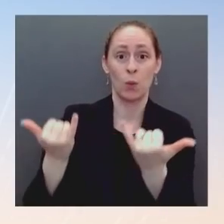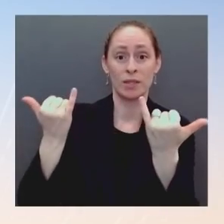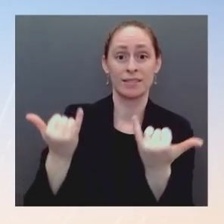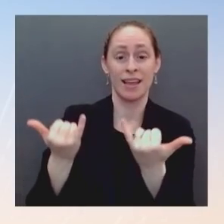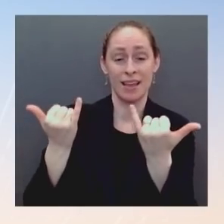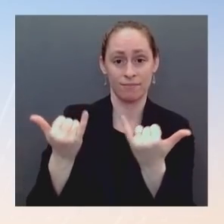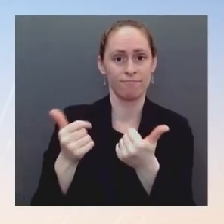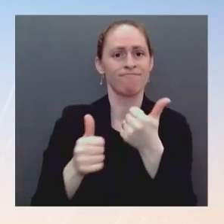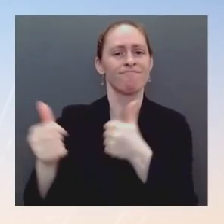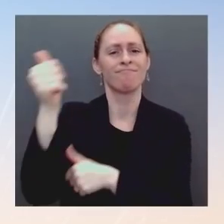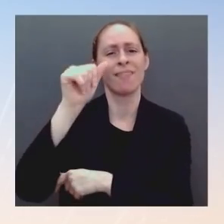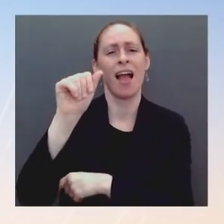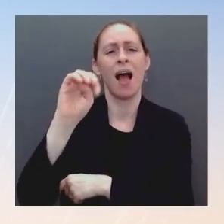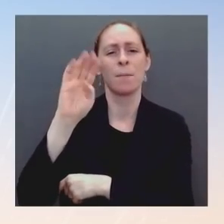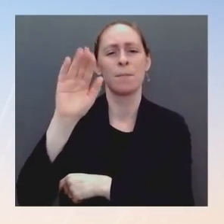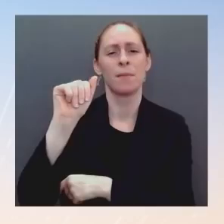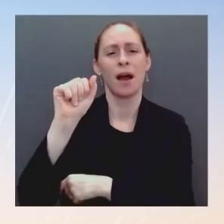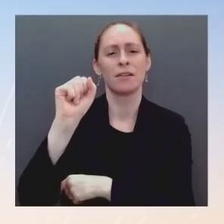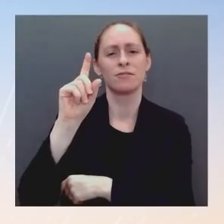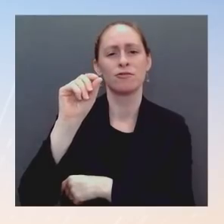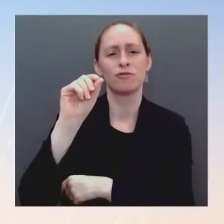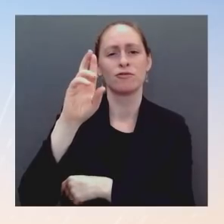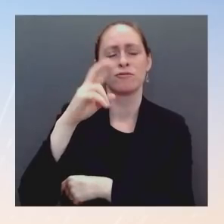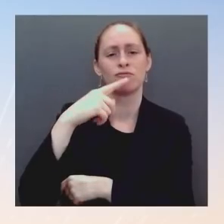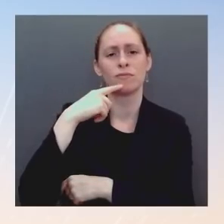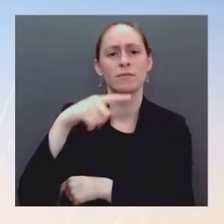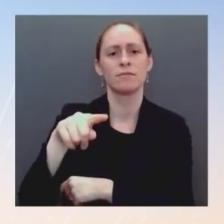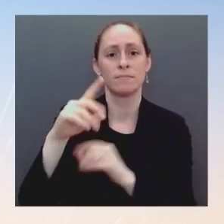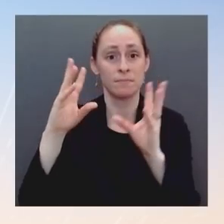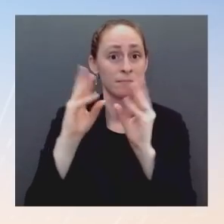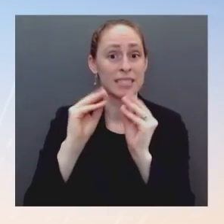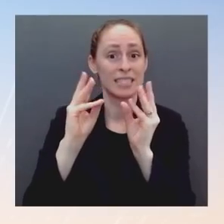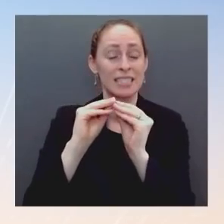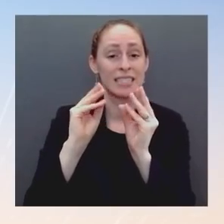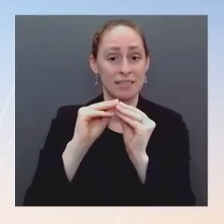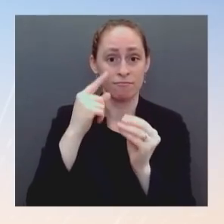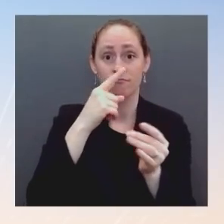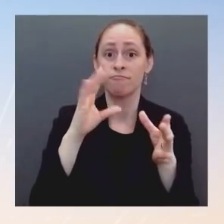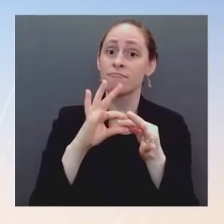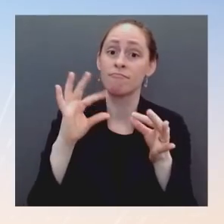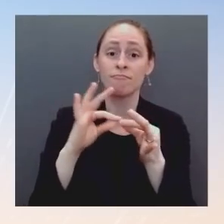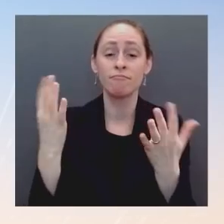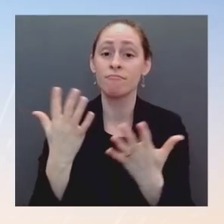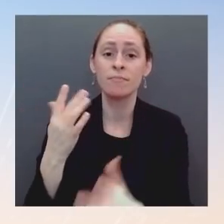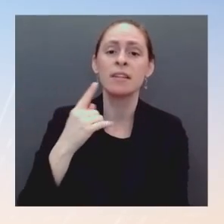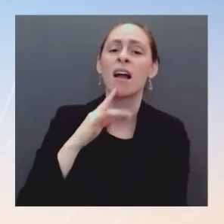on the border has not been confirmed. And China, at that meeting, also said that it did not view